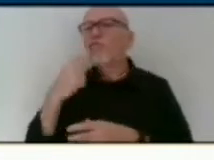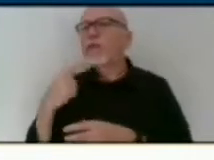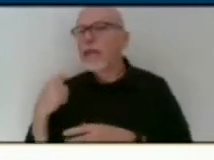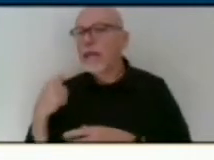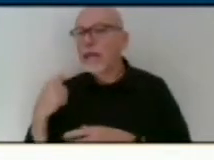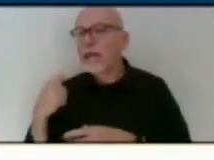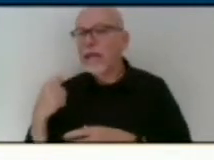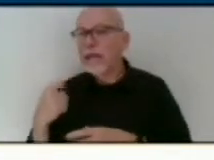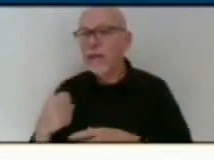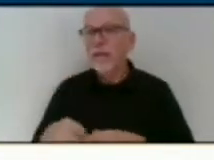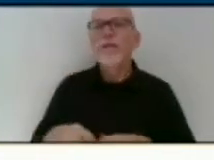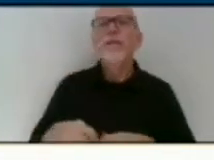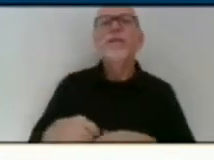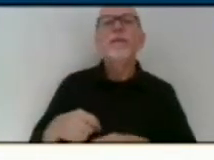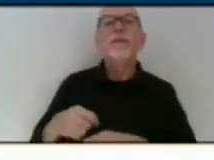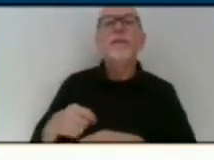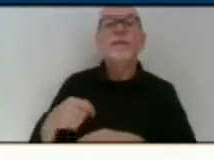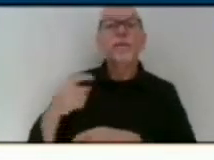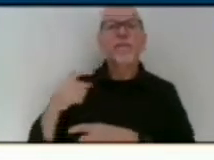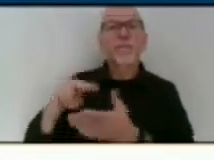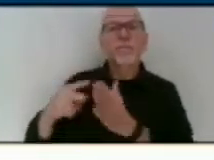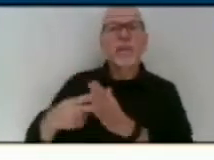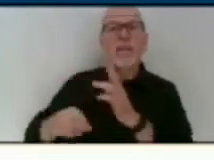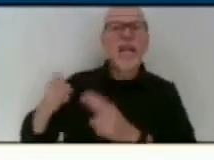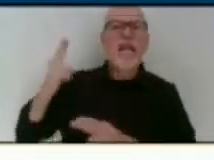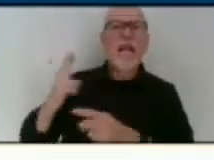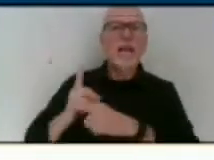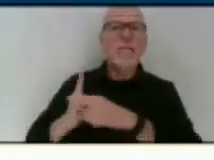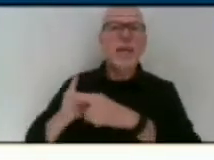when there is very high positivity and community spread.